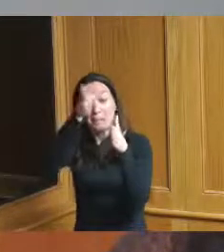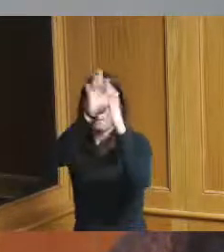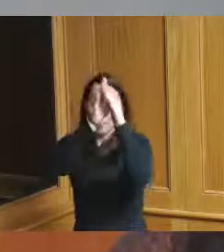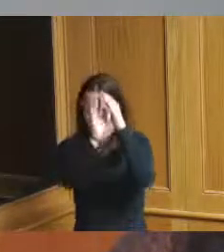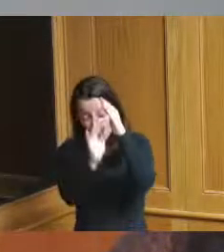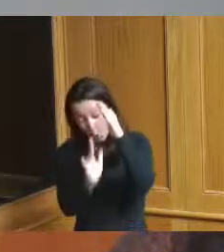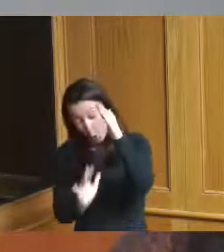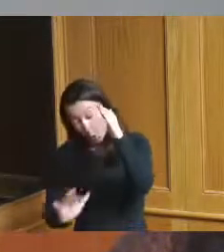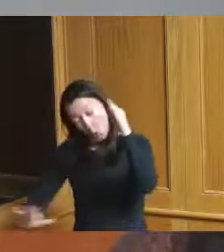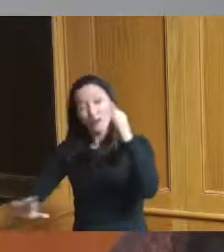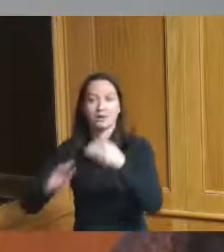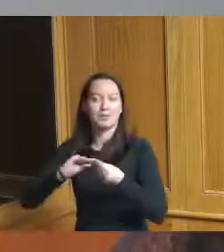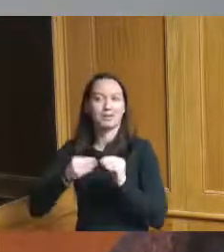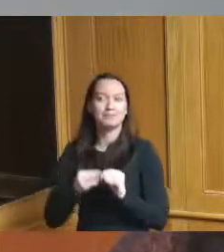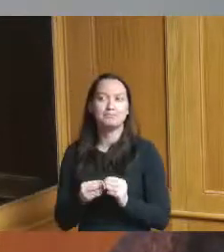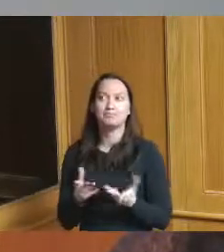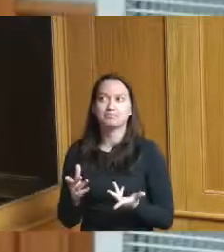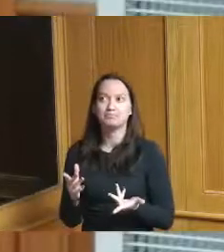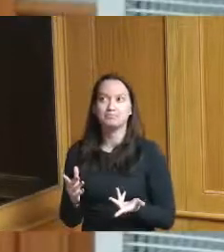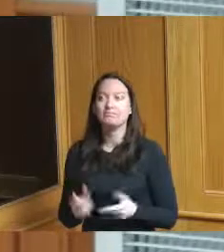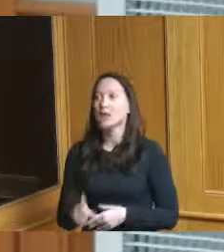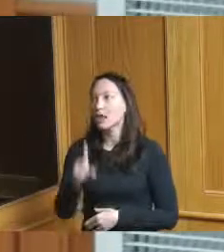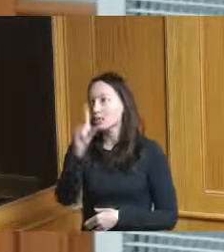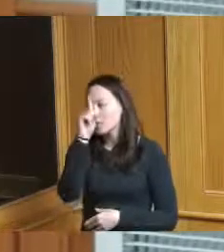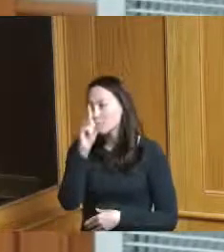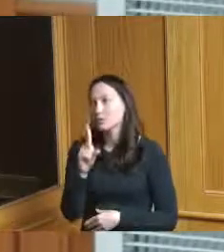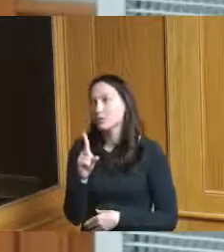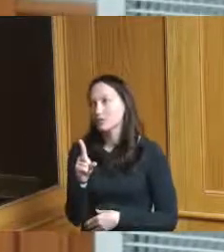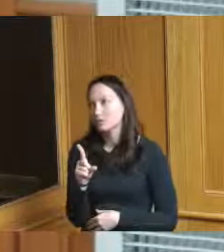well you know I think in their eyes it hasn't been many changes